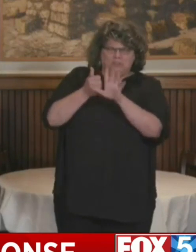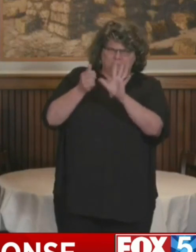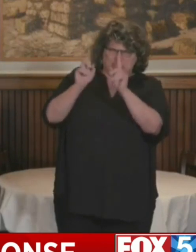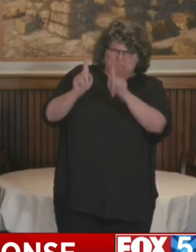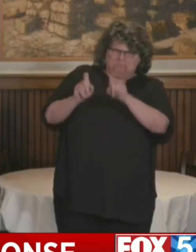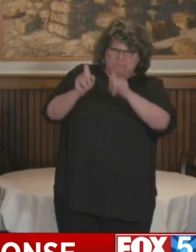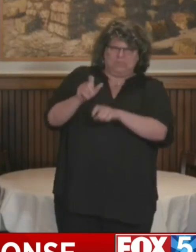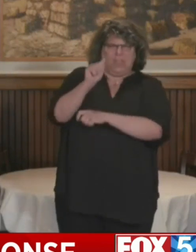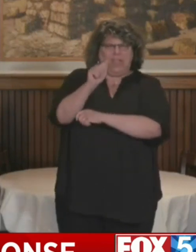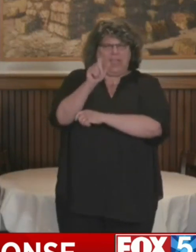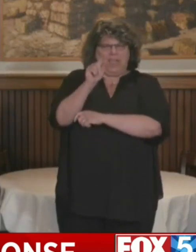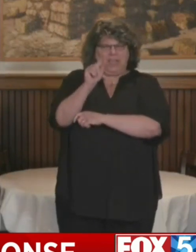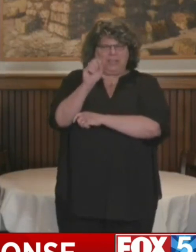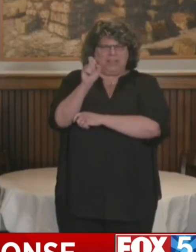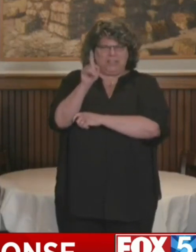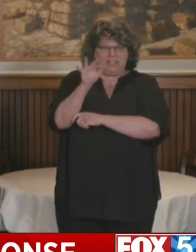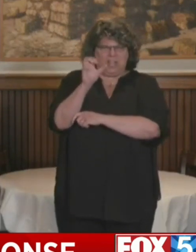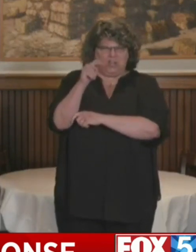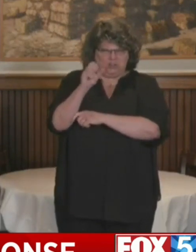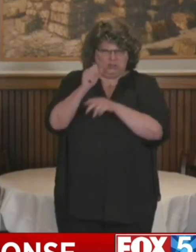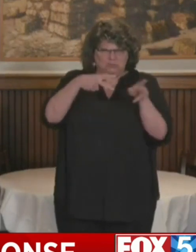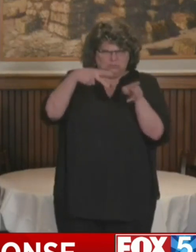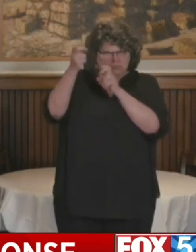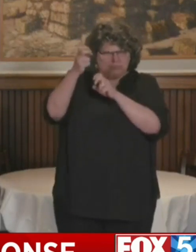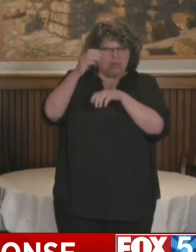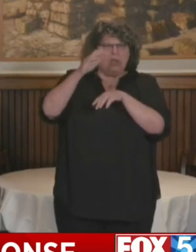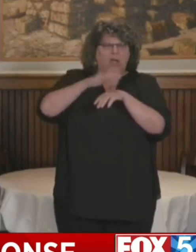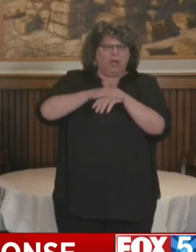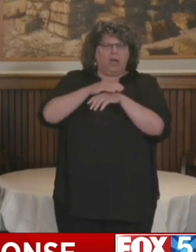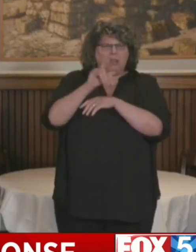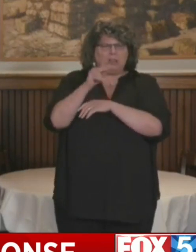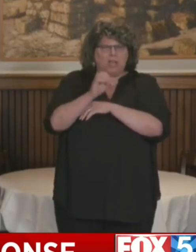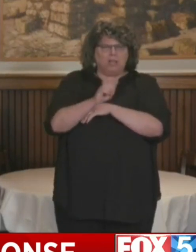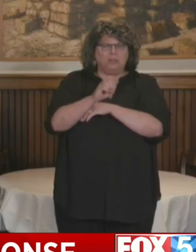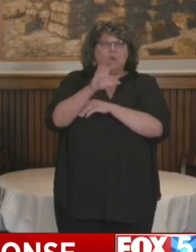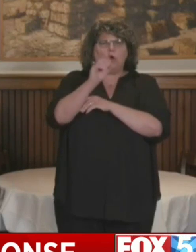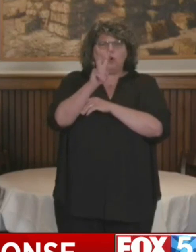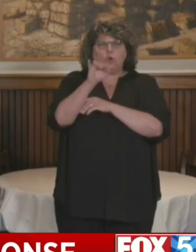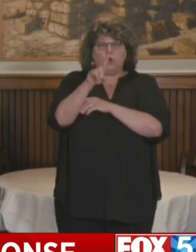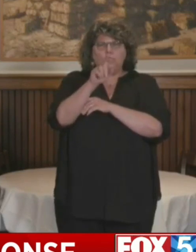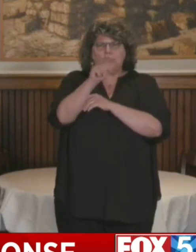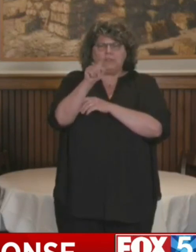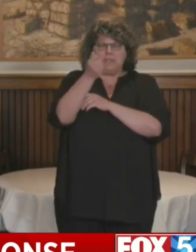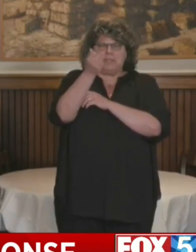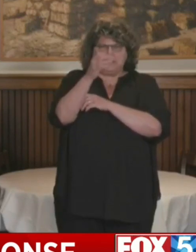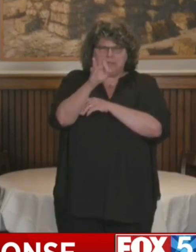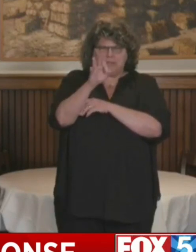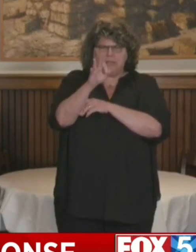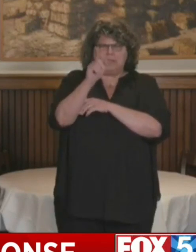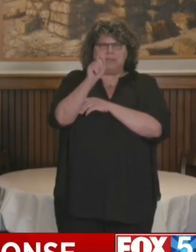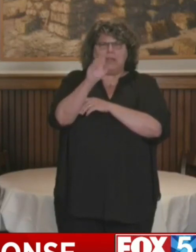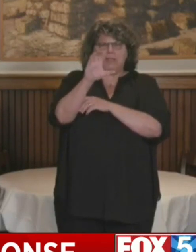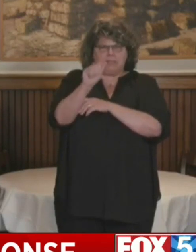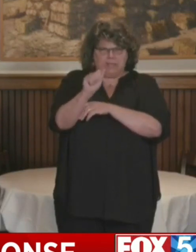CLOSELY WITH THEIR HELP DIRECTORS. AND WE HAVE THOSE